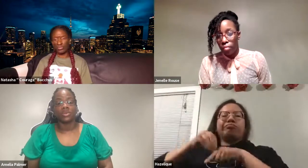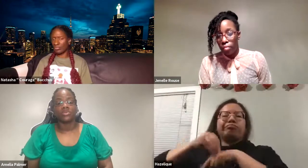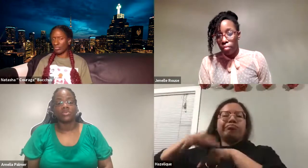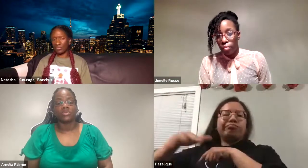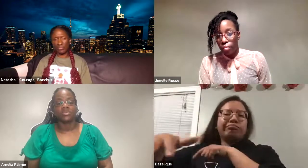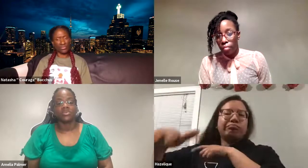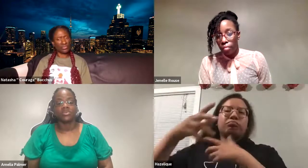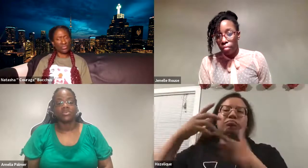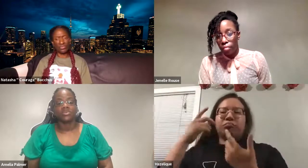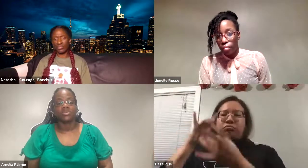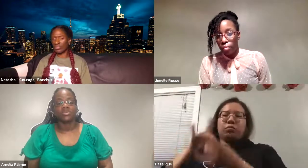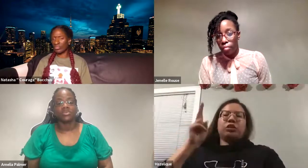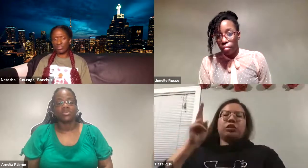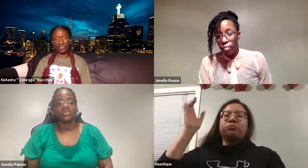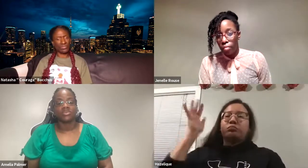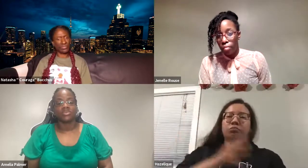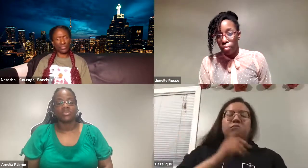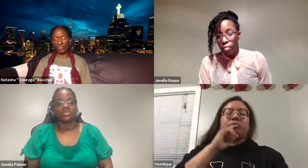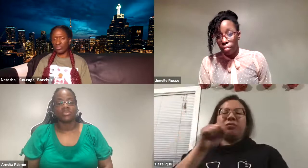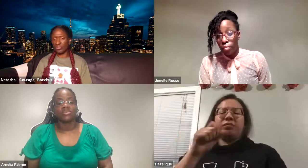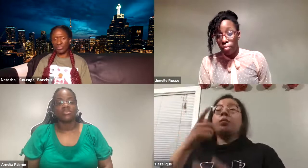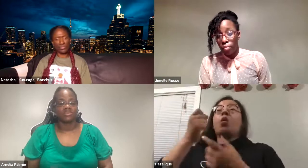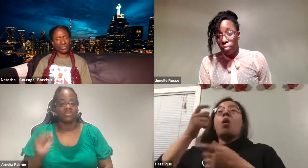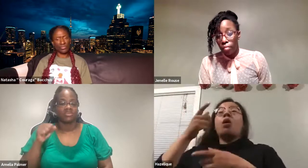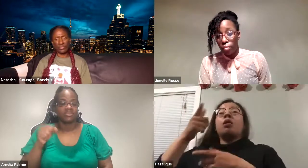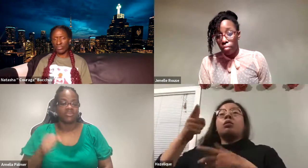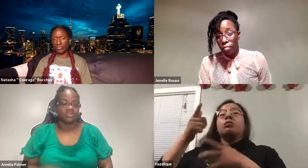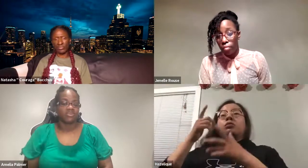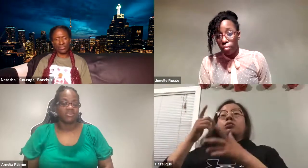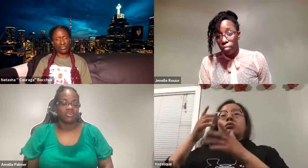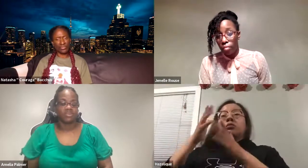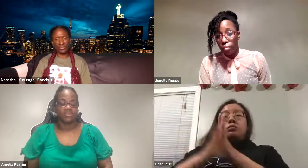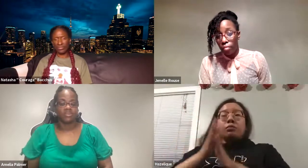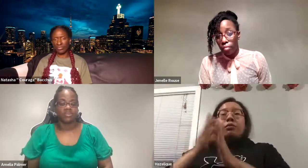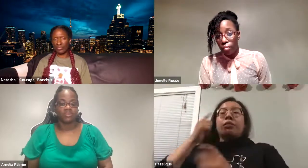disregarded and english became more of a dominant language and it has had a long lasting effect over